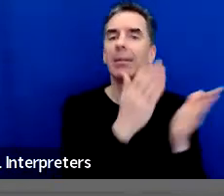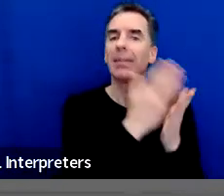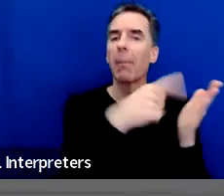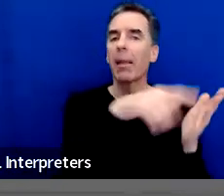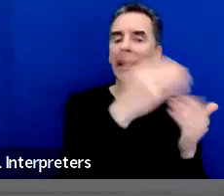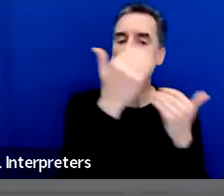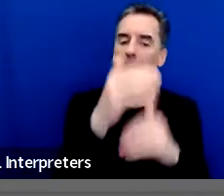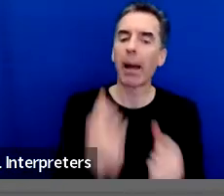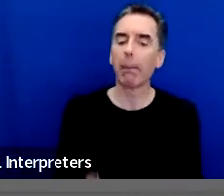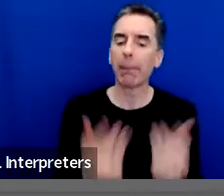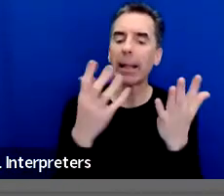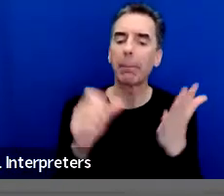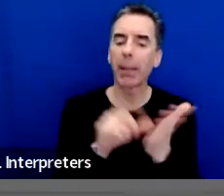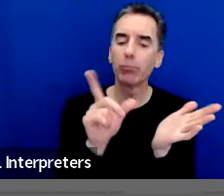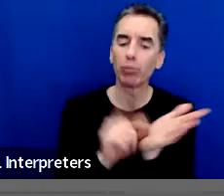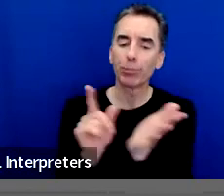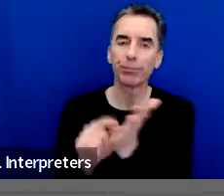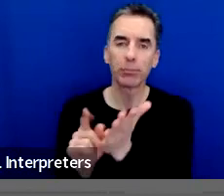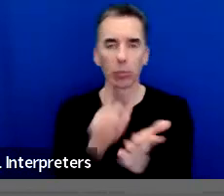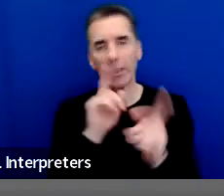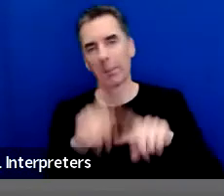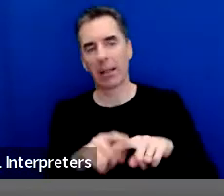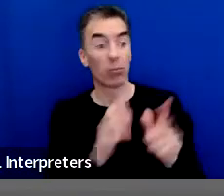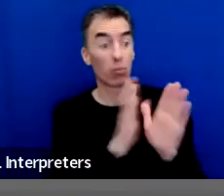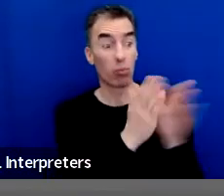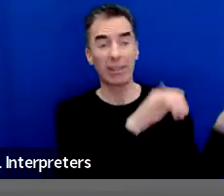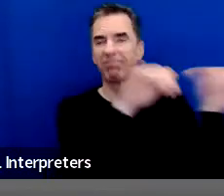So that will depend on the book that they're trying to print of how much they're able to print